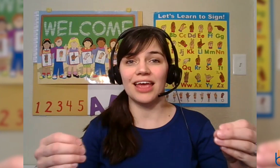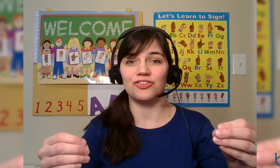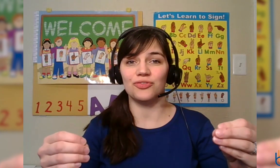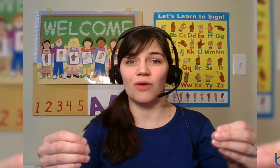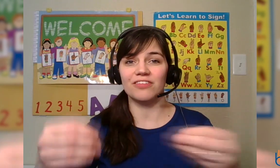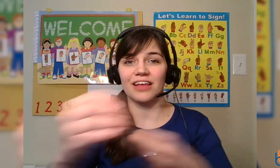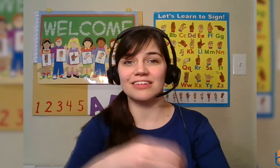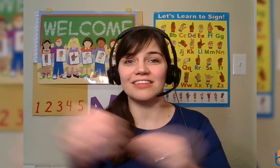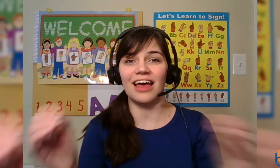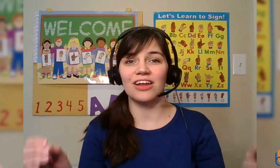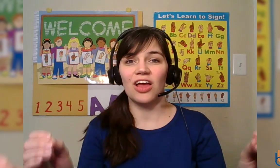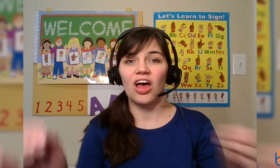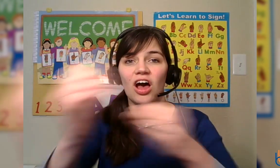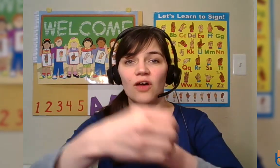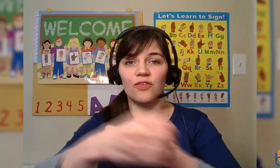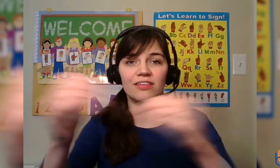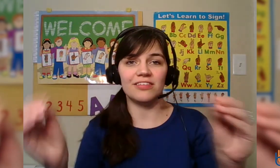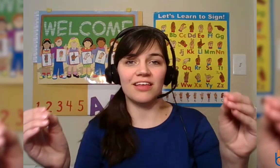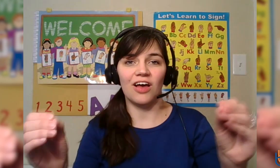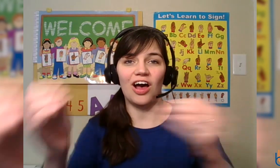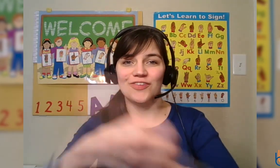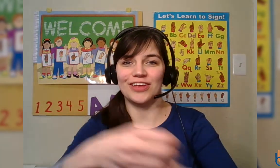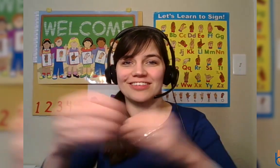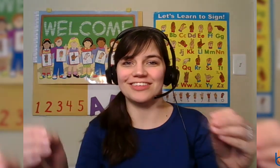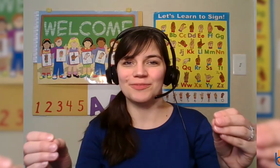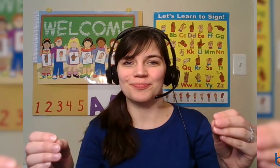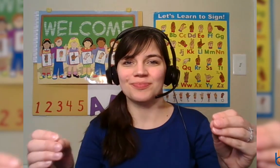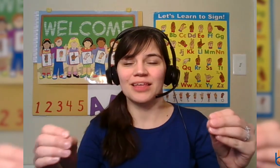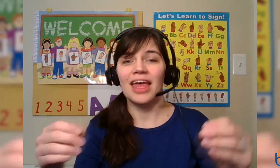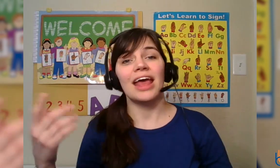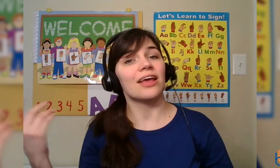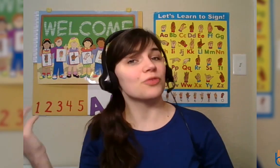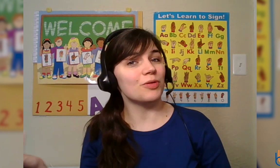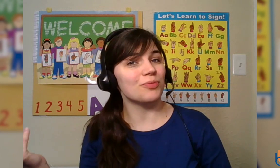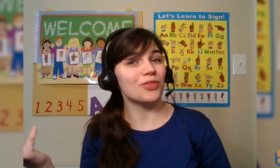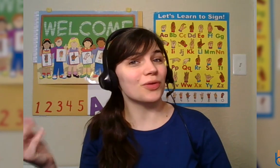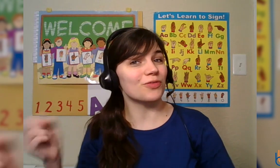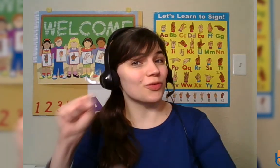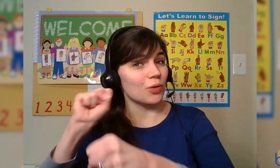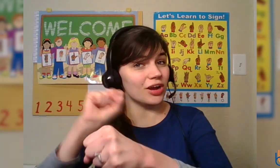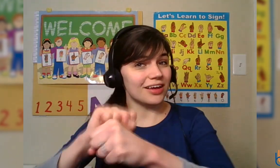two walls, side to side: office. Office. And remember, the word for work.